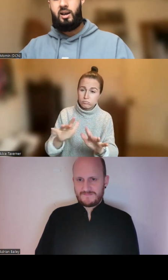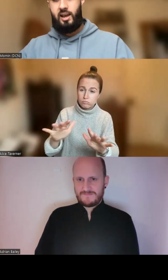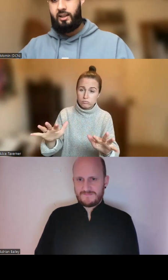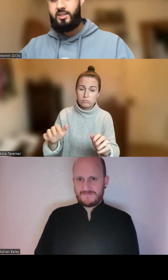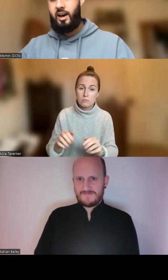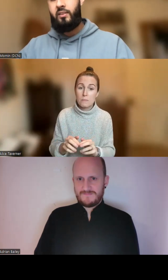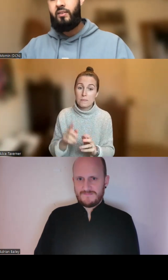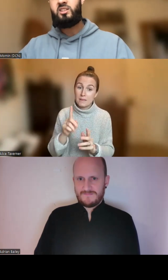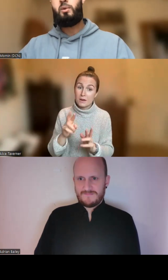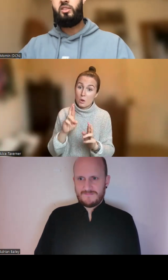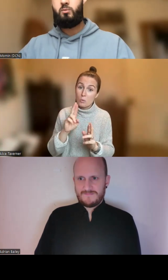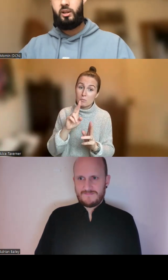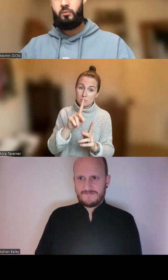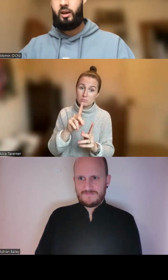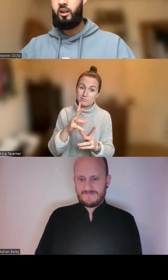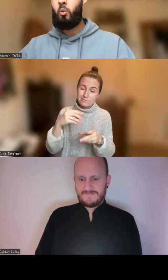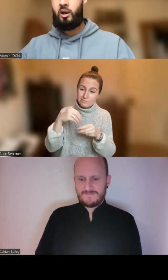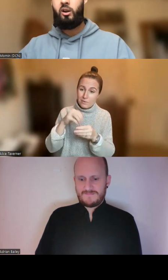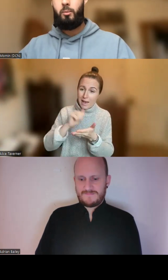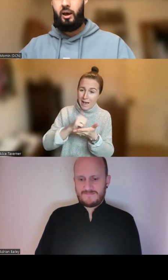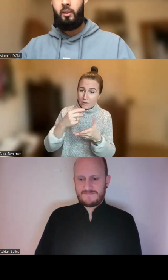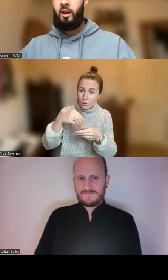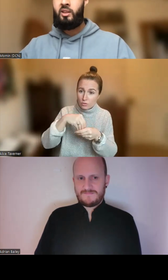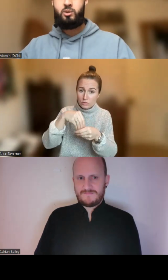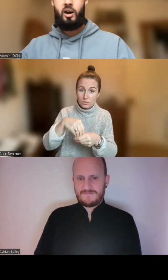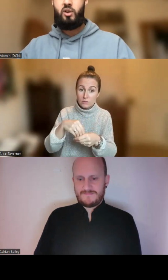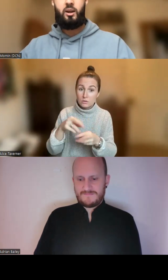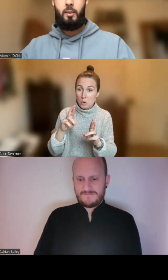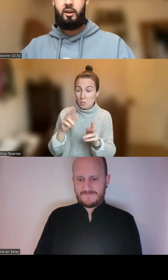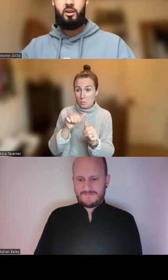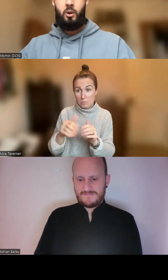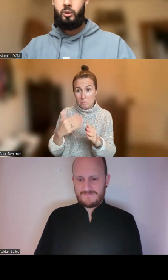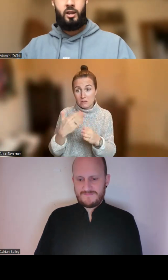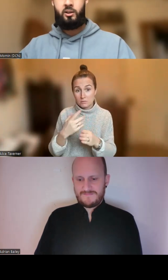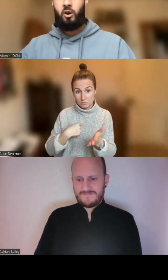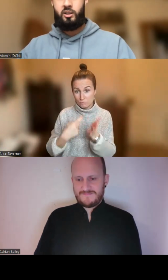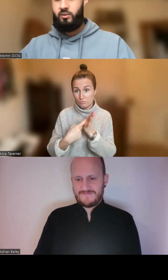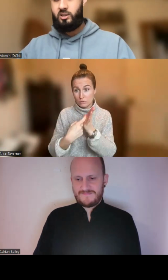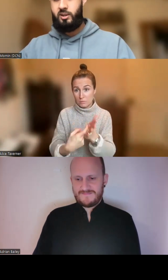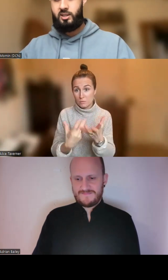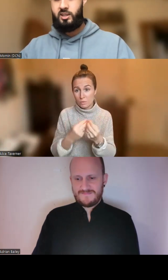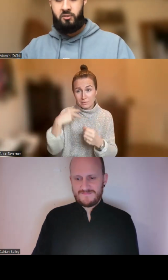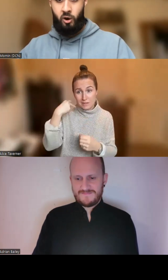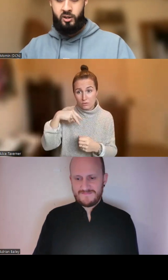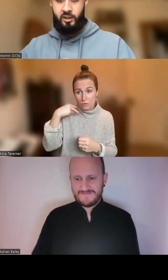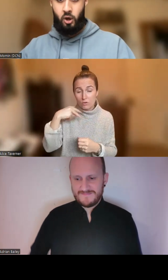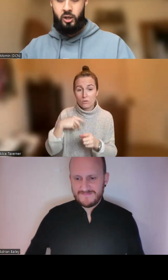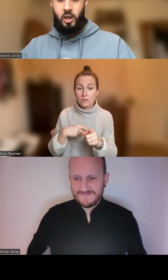as ads and then spend this money and it'll work a lot better and that's what I'd recommend with TikTok in the first place. If you're on TikTok,